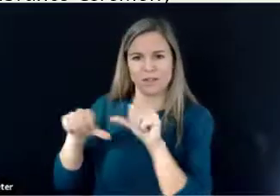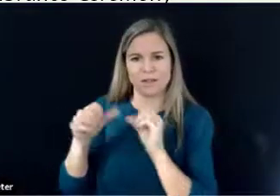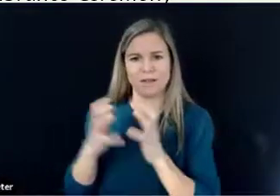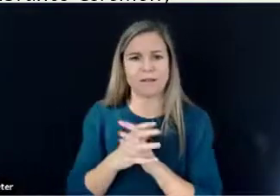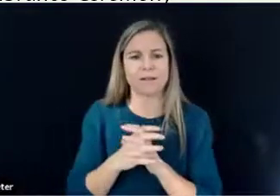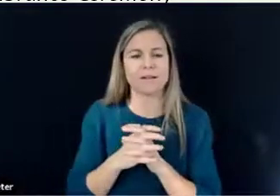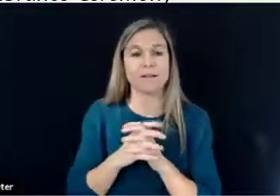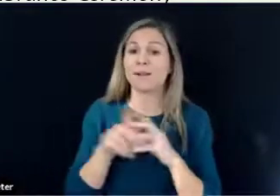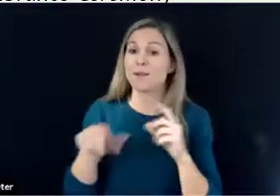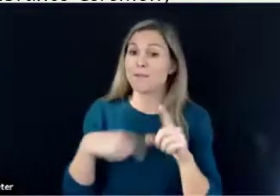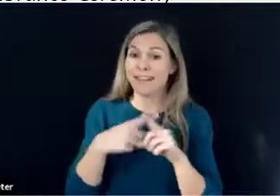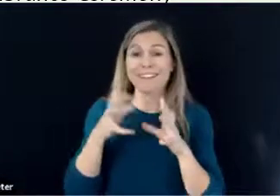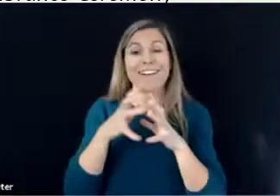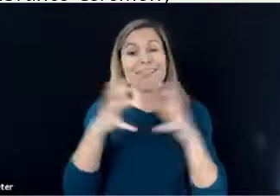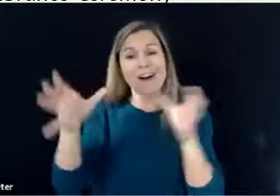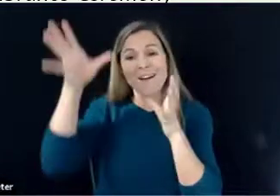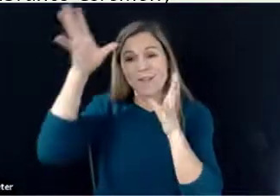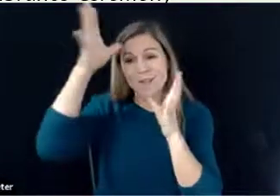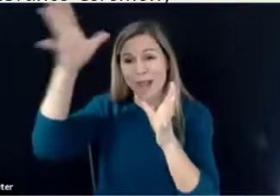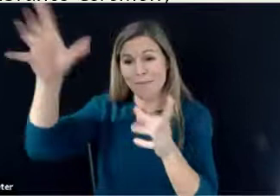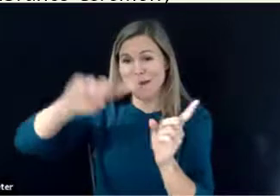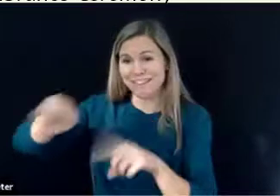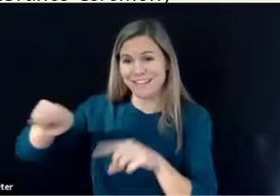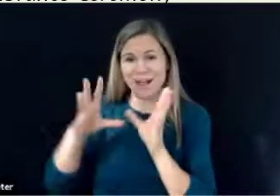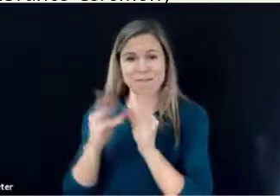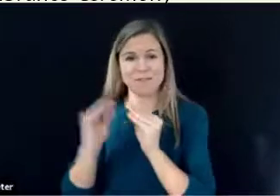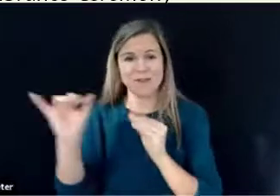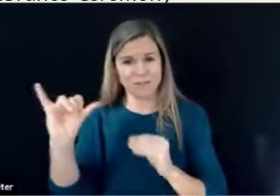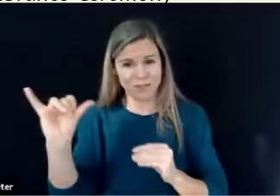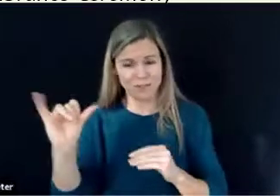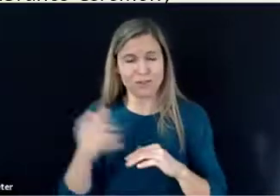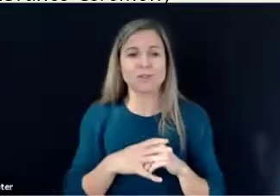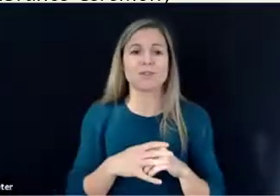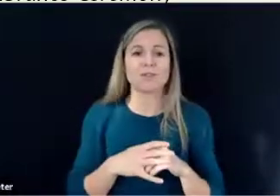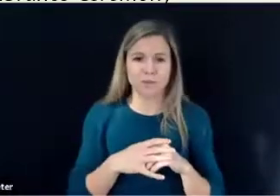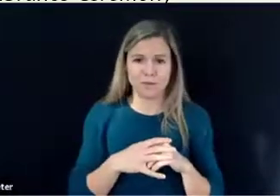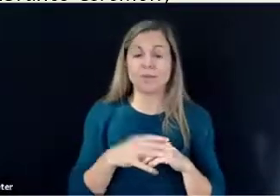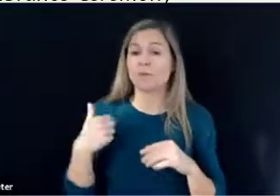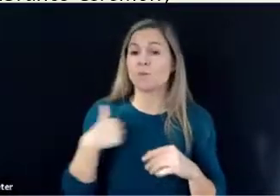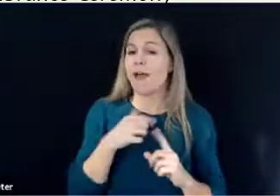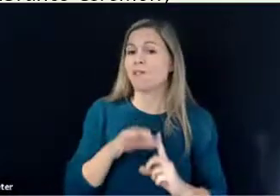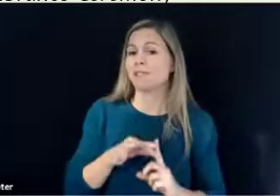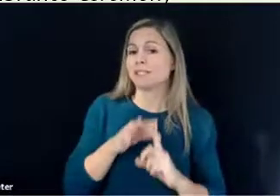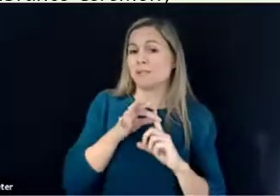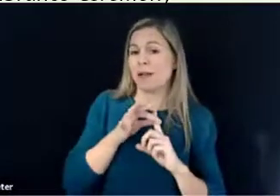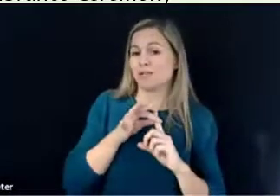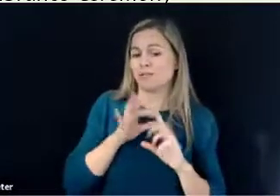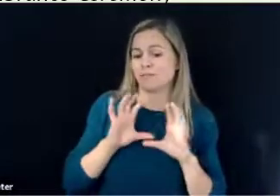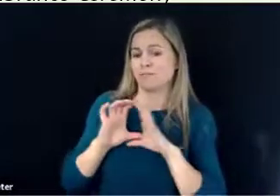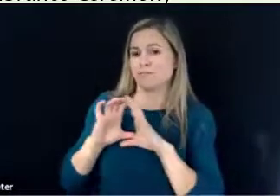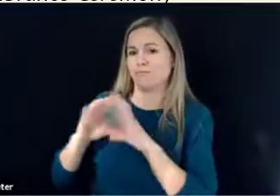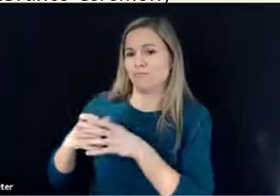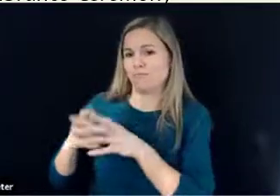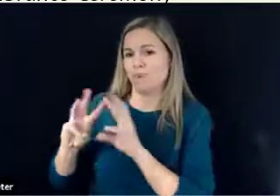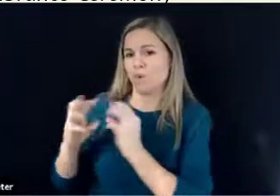that attend our conferences. We have special sessions for siblings as well as the scientists and researchers